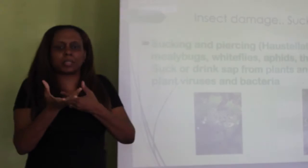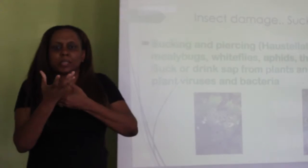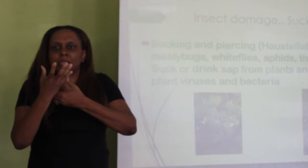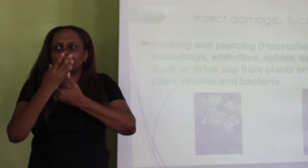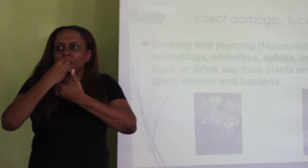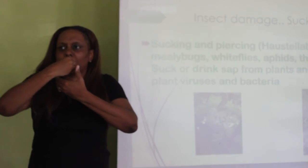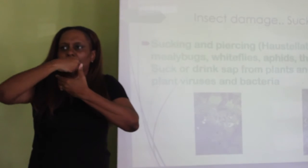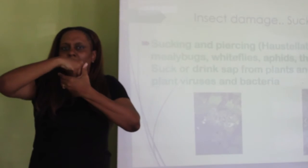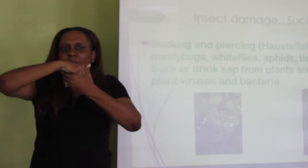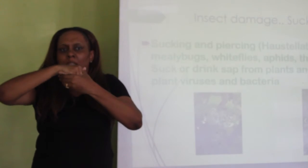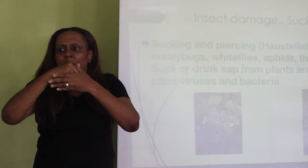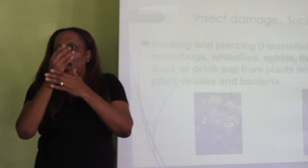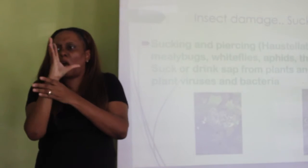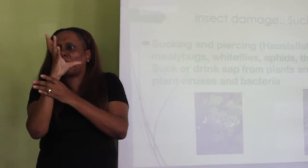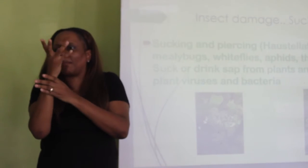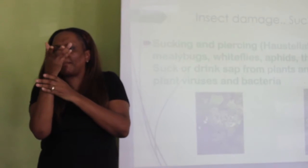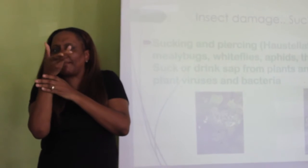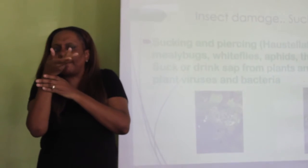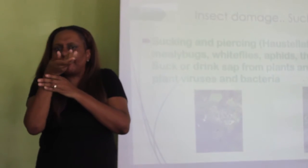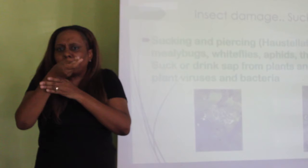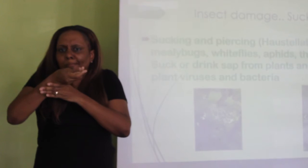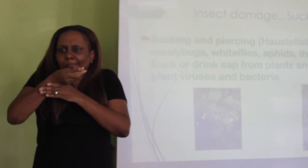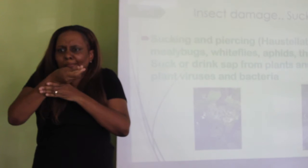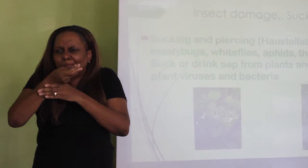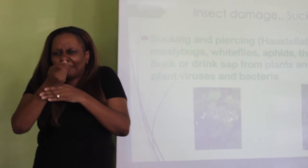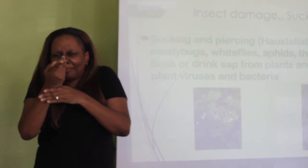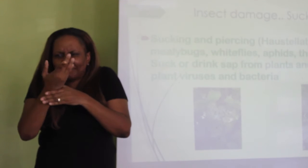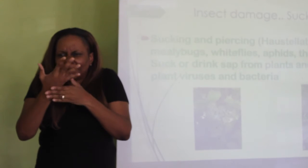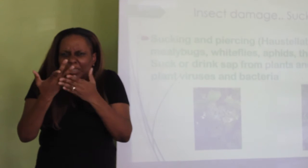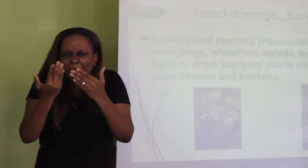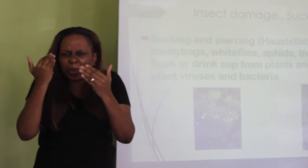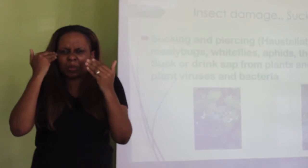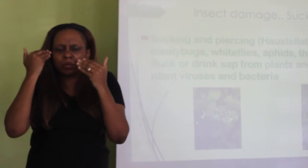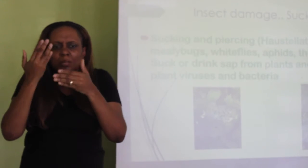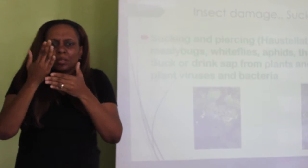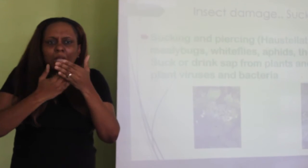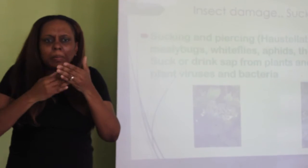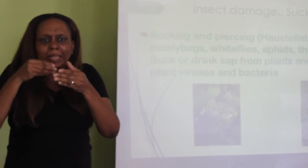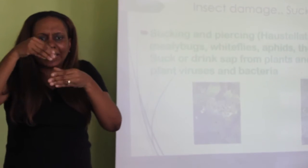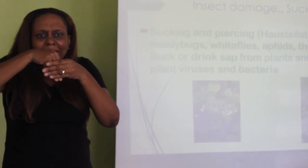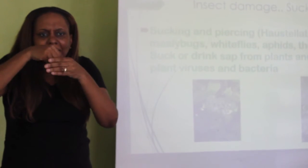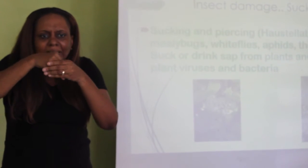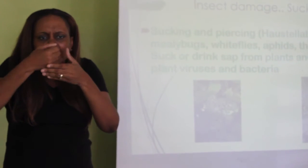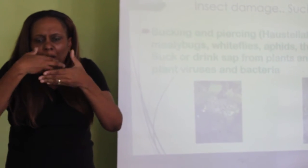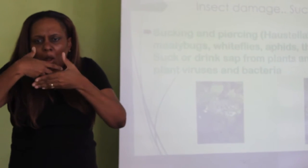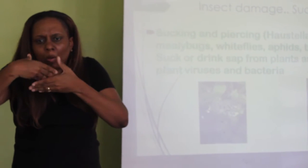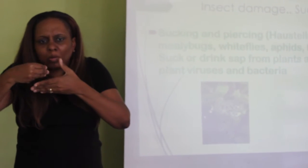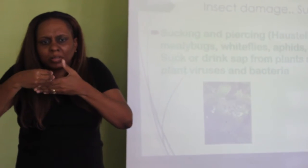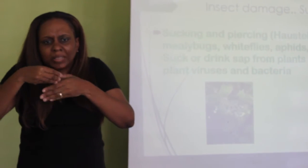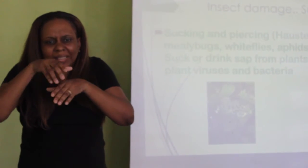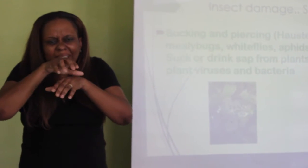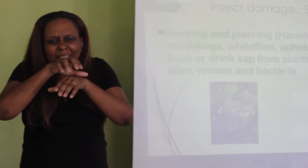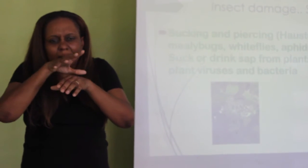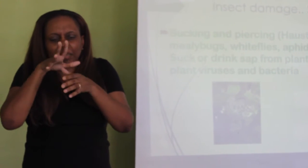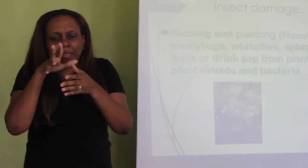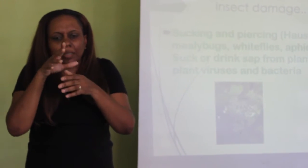because of the insects most of them are the onset of insight so this sucking belief what is